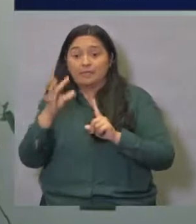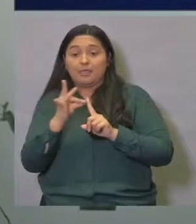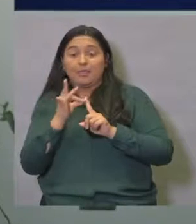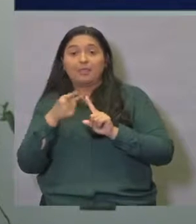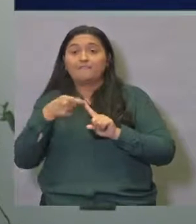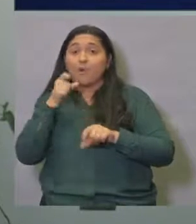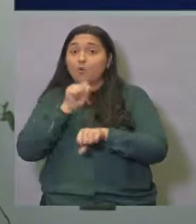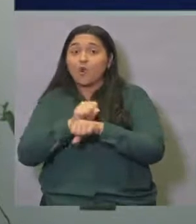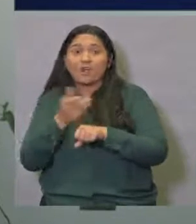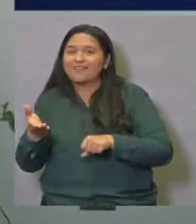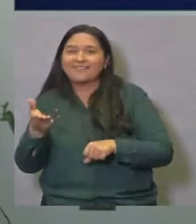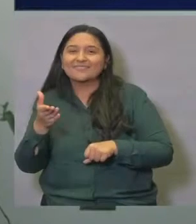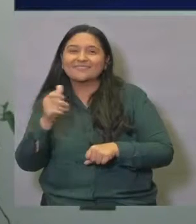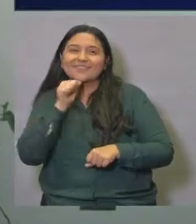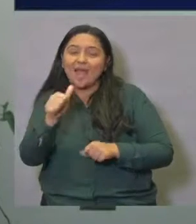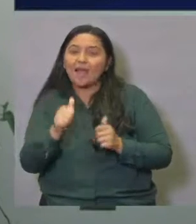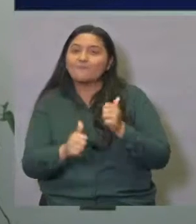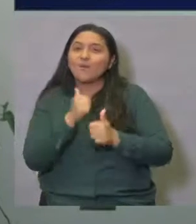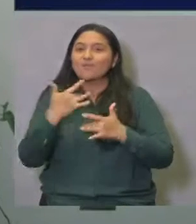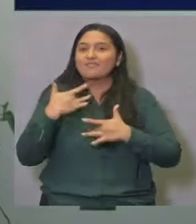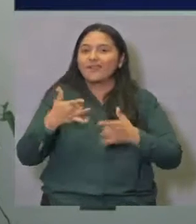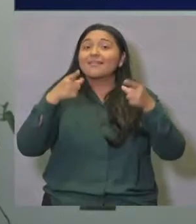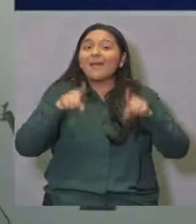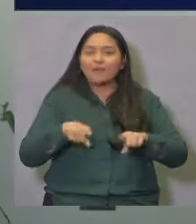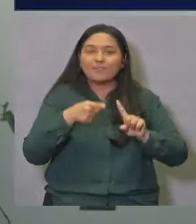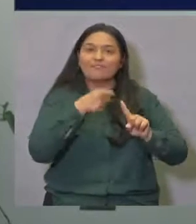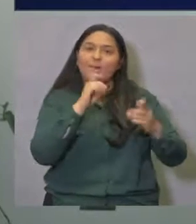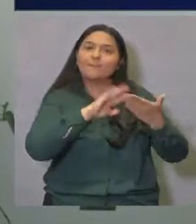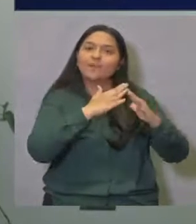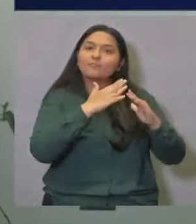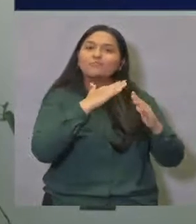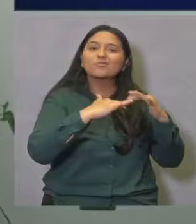GETTING INFECTED NECESSARILY AT